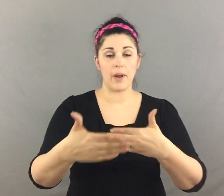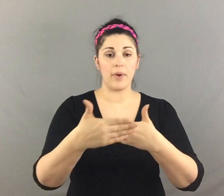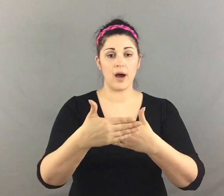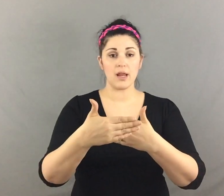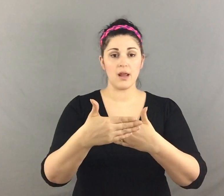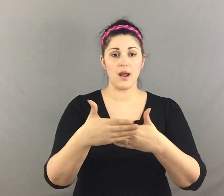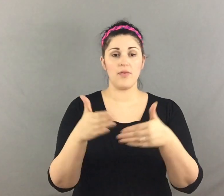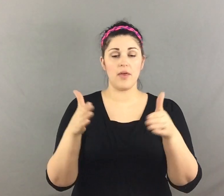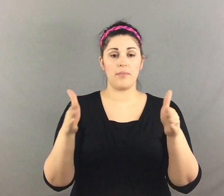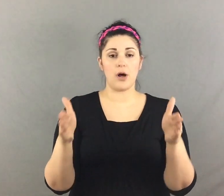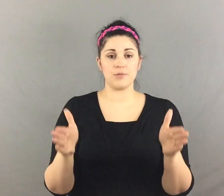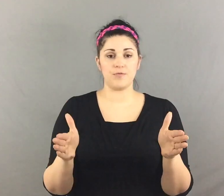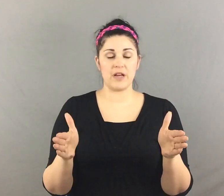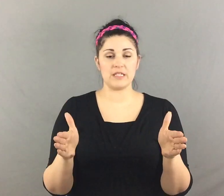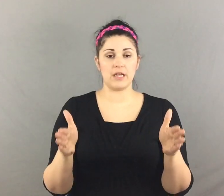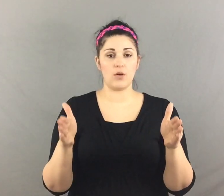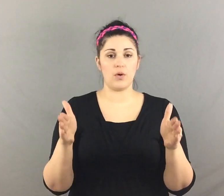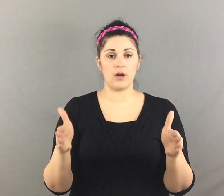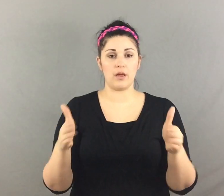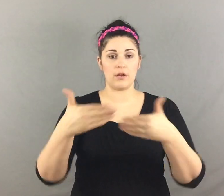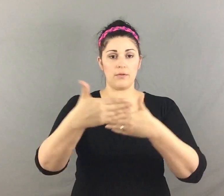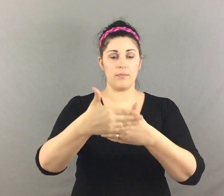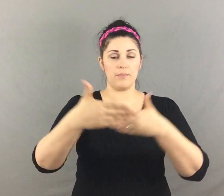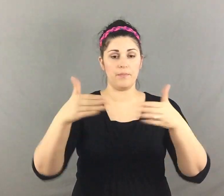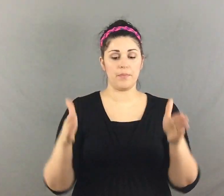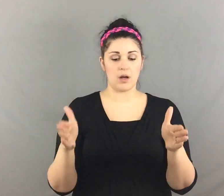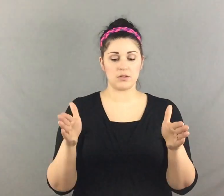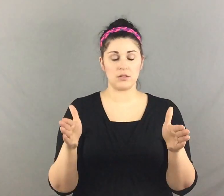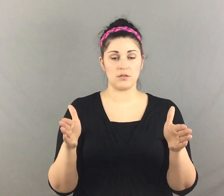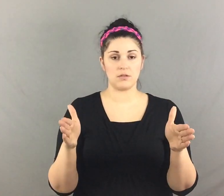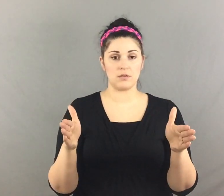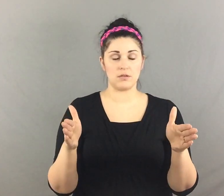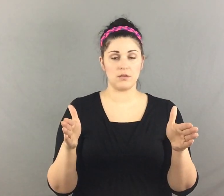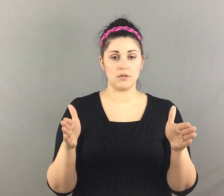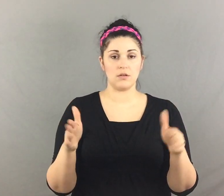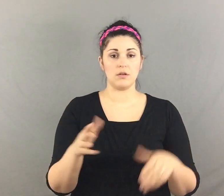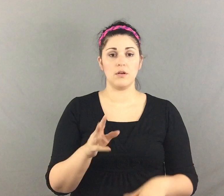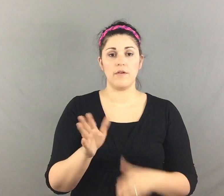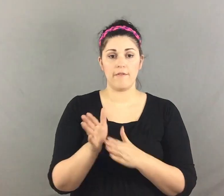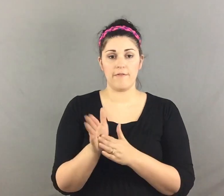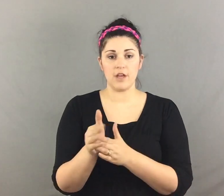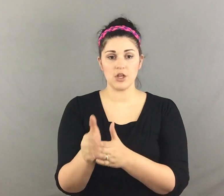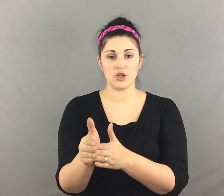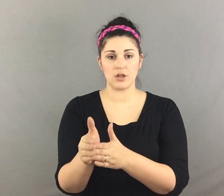my body and then palms are facing one another. Box Fish.